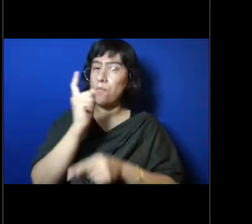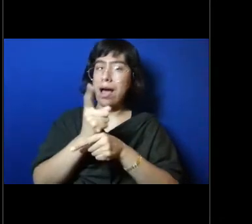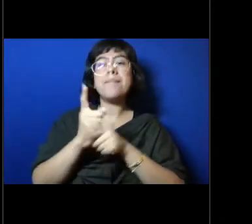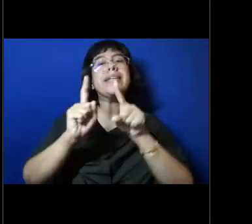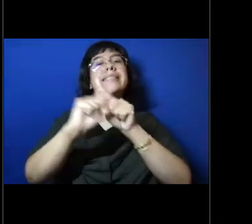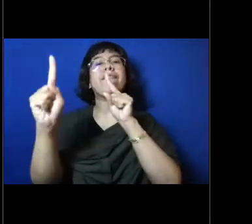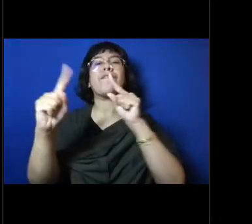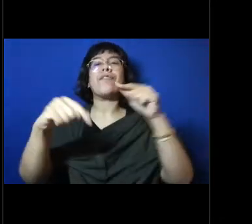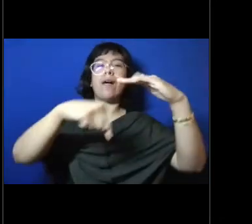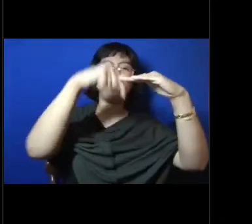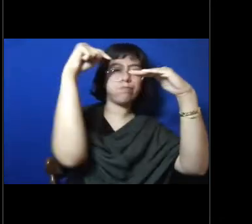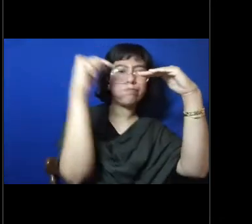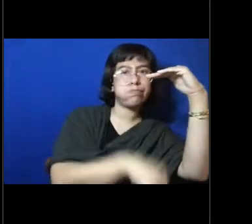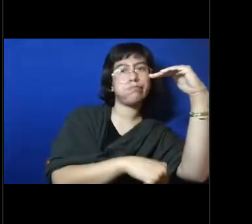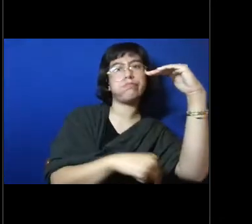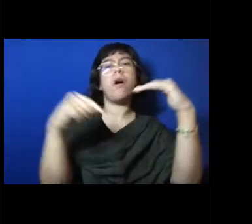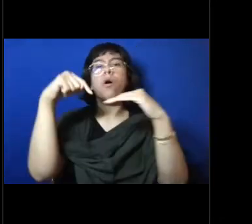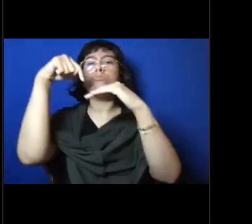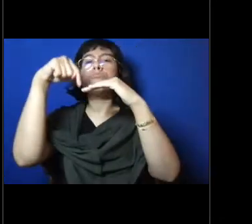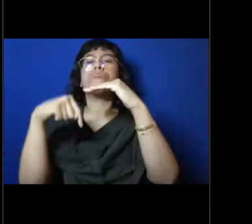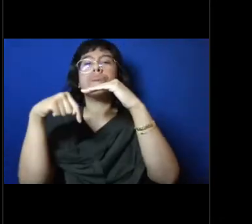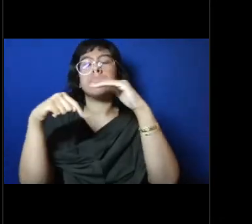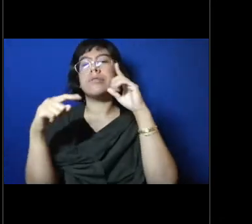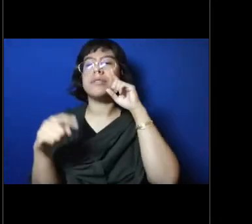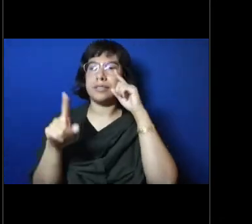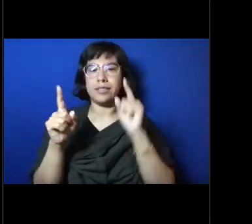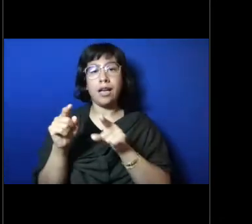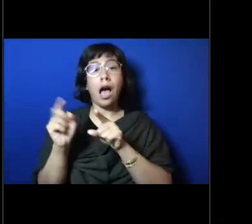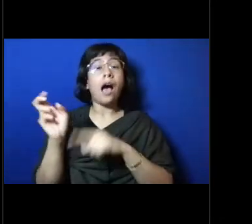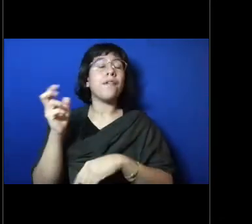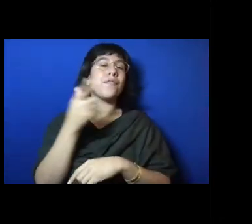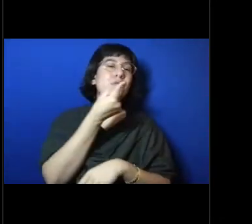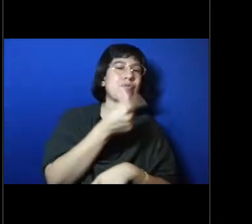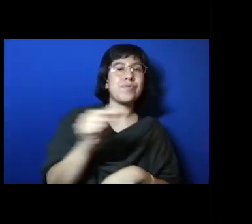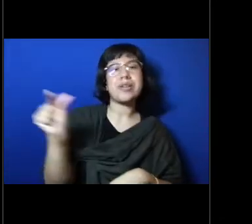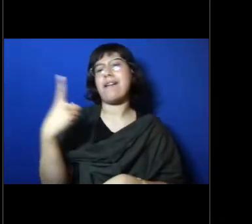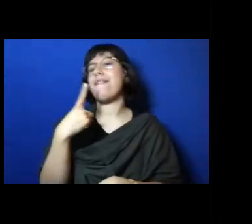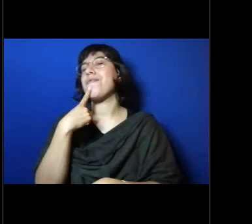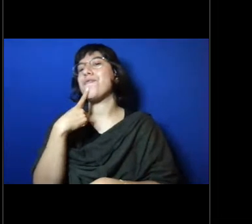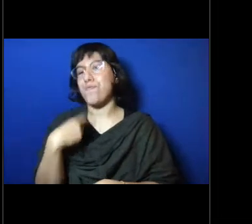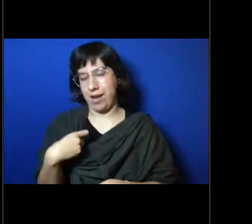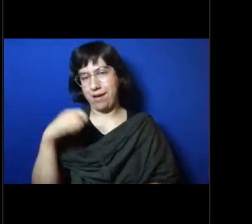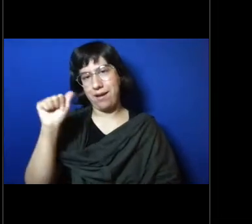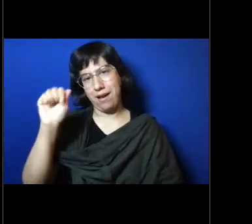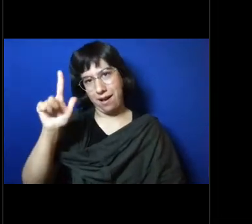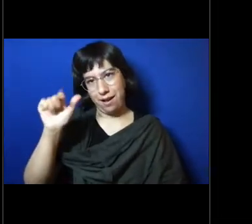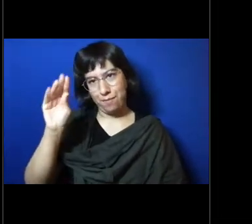And then on the next panel, we have green and the red abalone that was mentioned by one of the listeners.